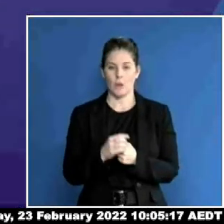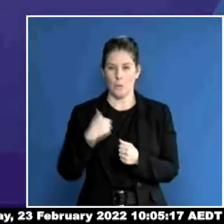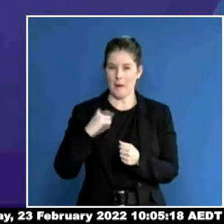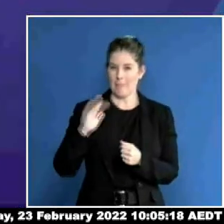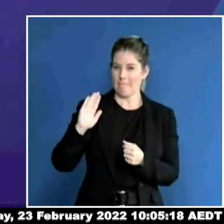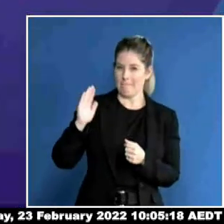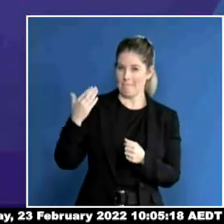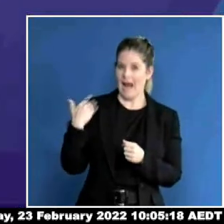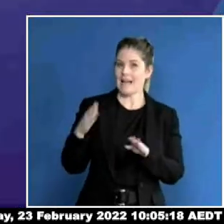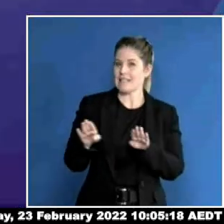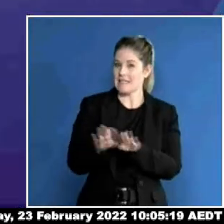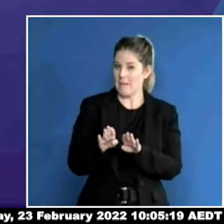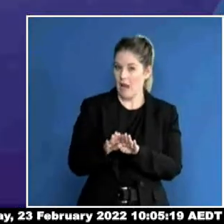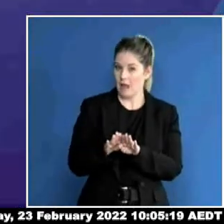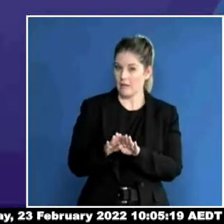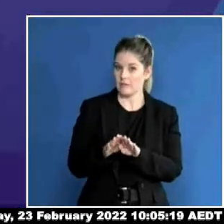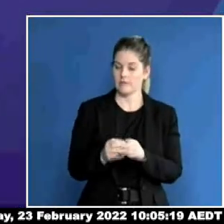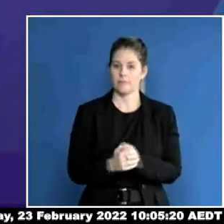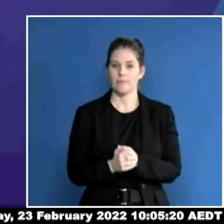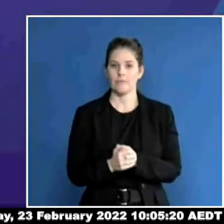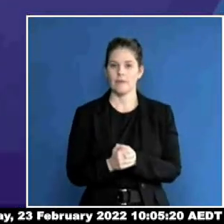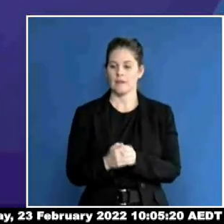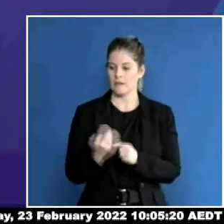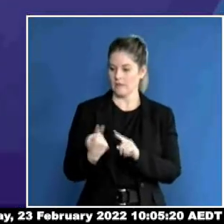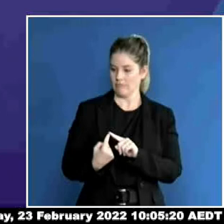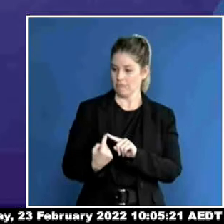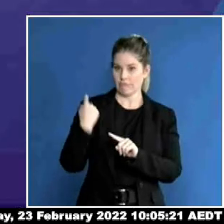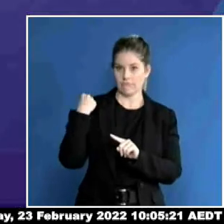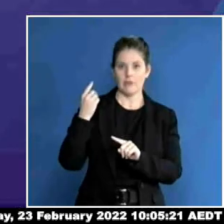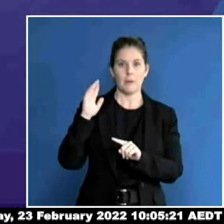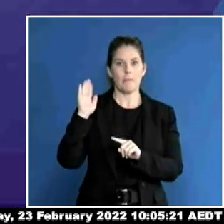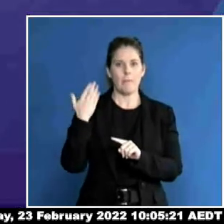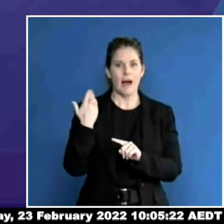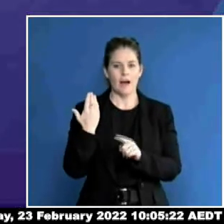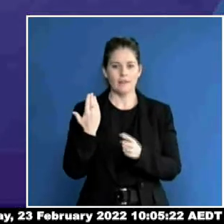pathways and barriers to open employment for people with disability.